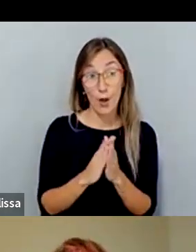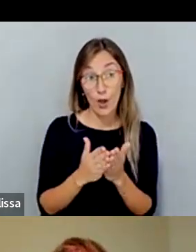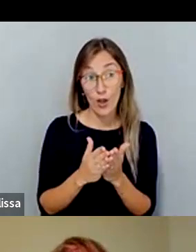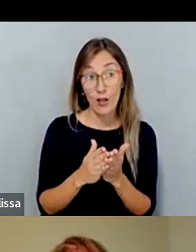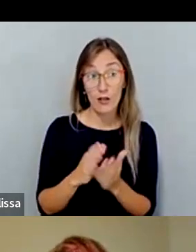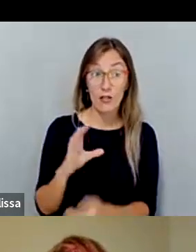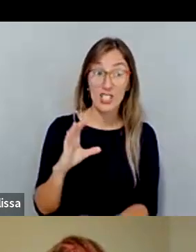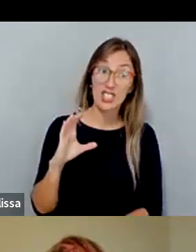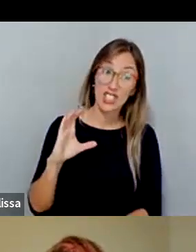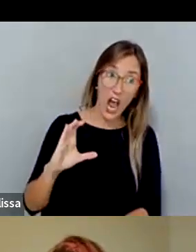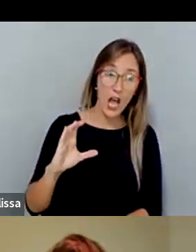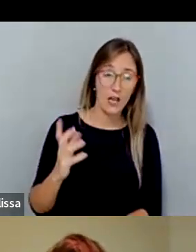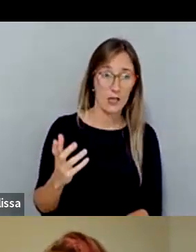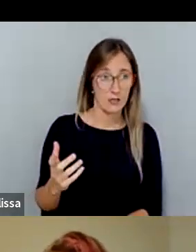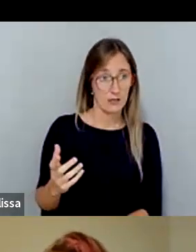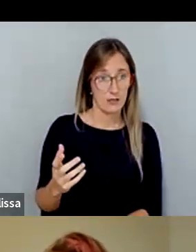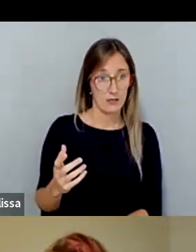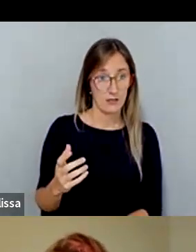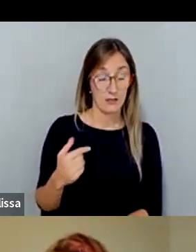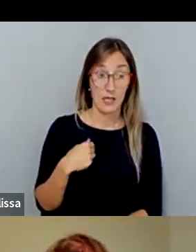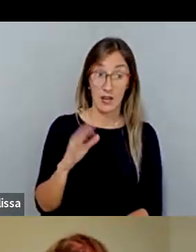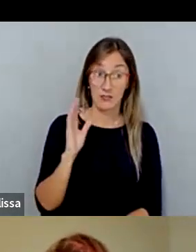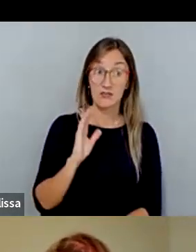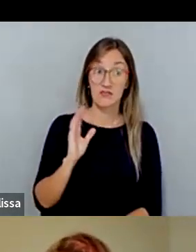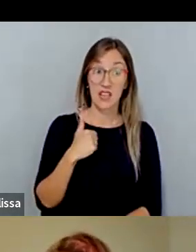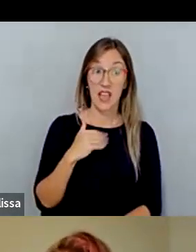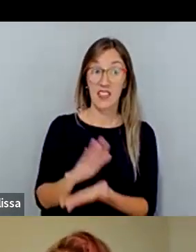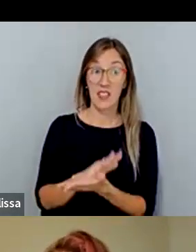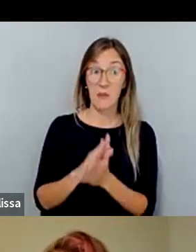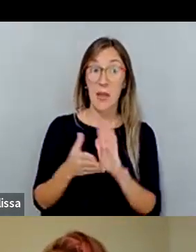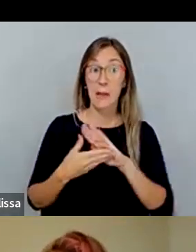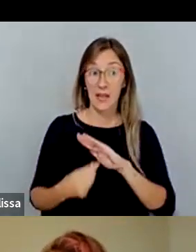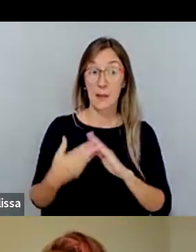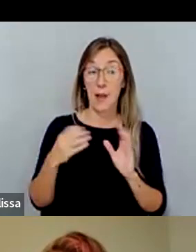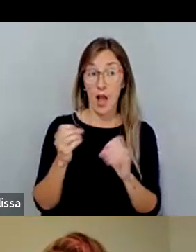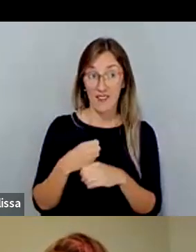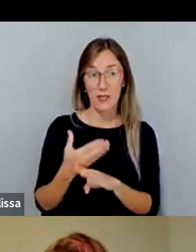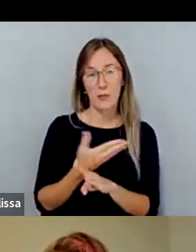people who get trained -- disability navigators who get trained in the